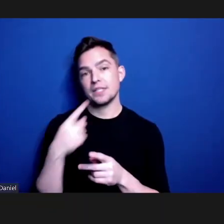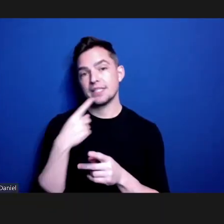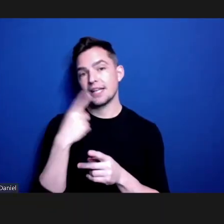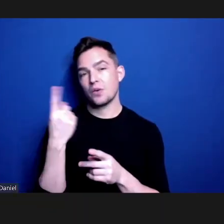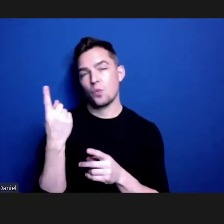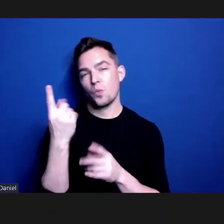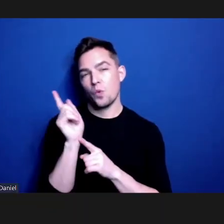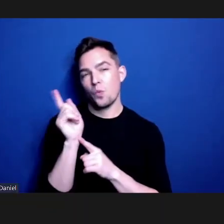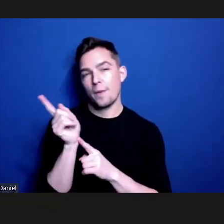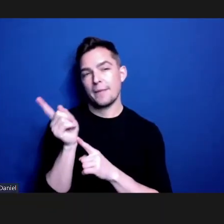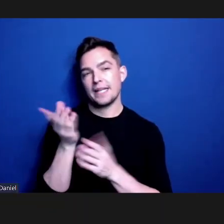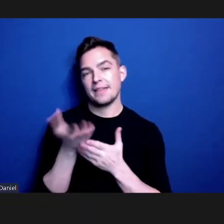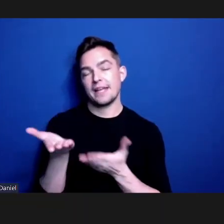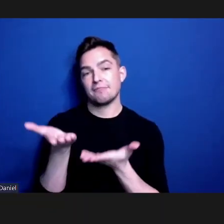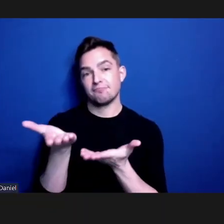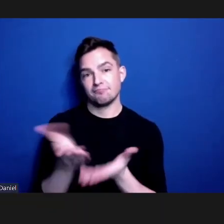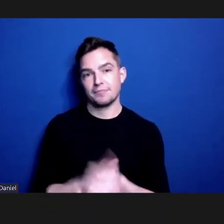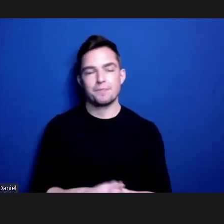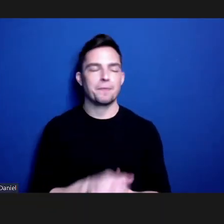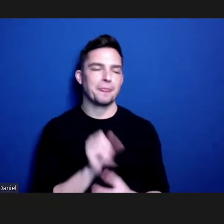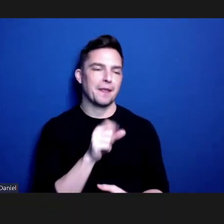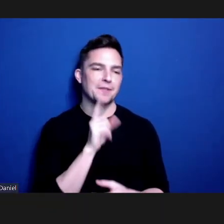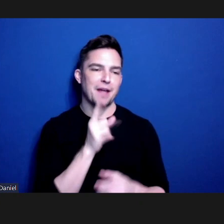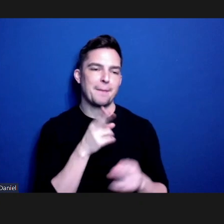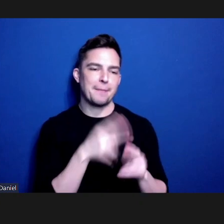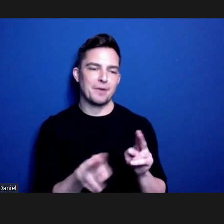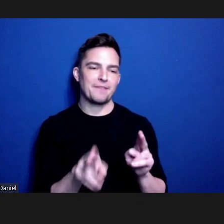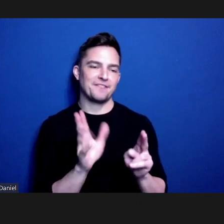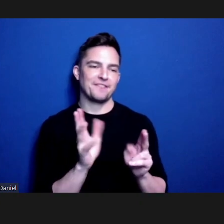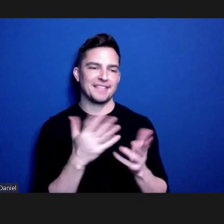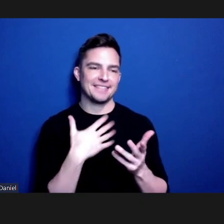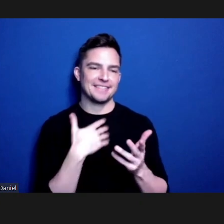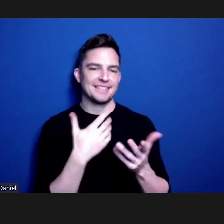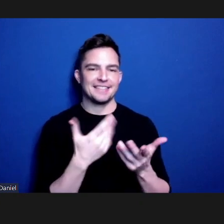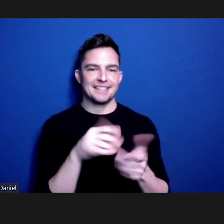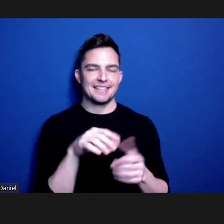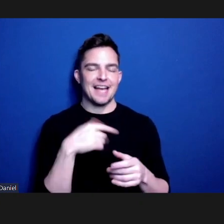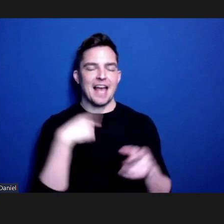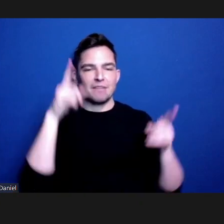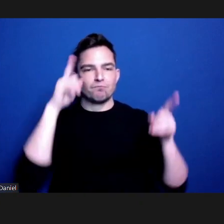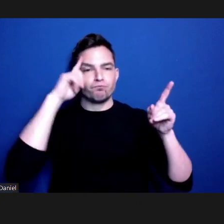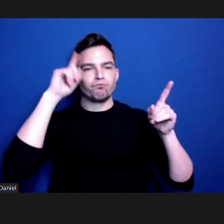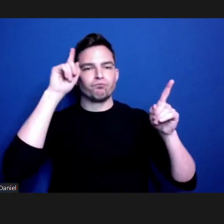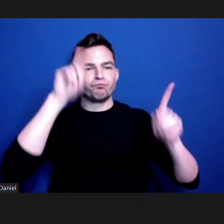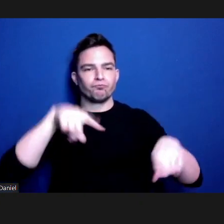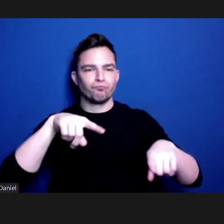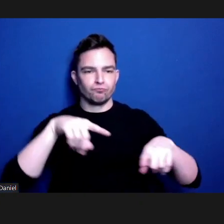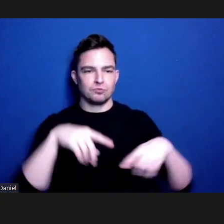Yes, I'll be brief. I agree with the sentiments